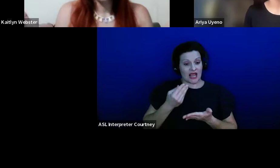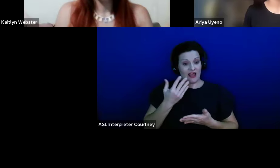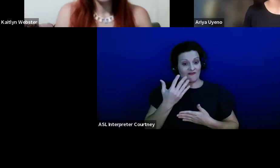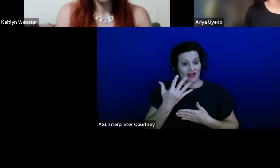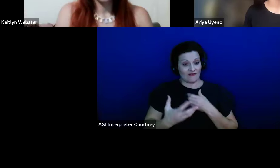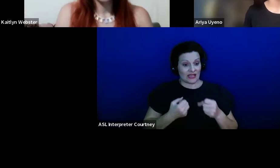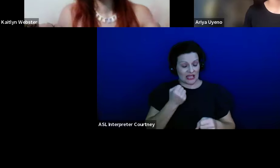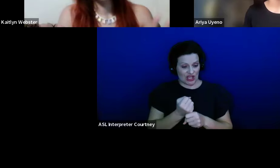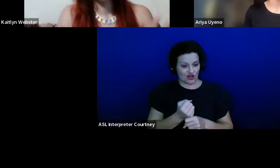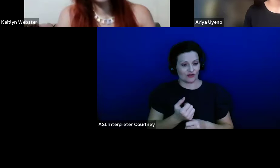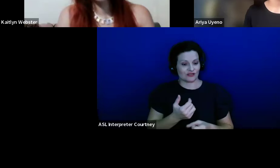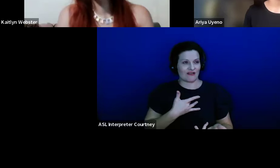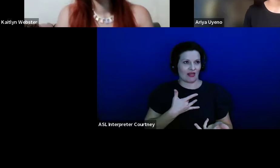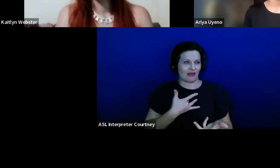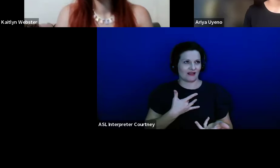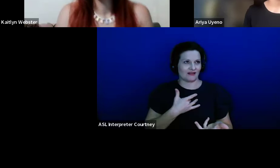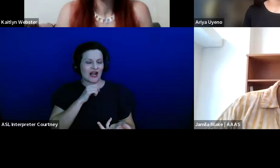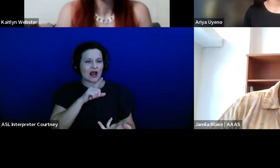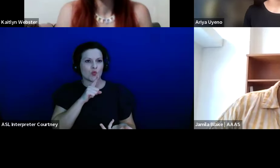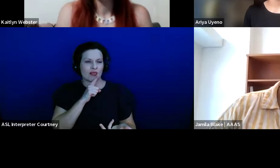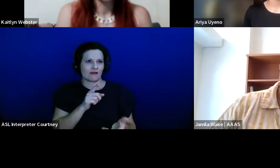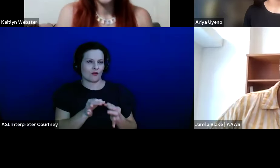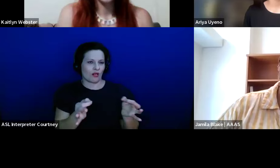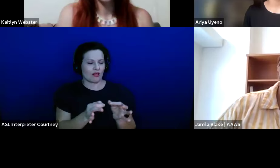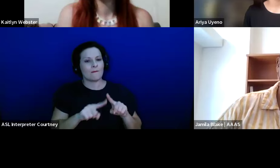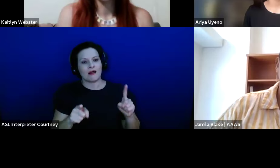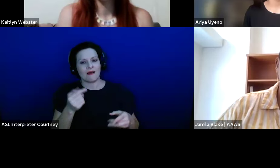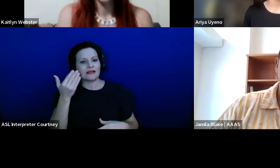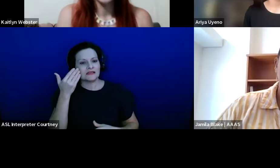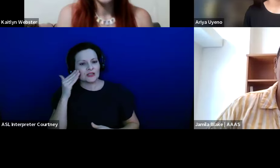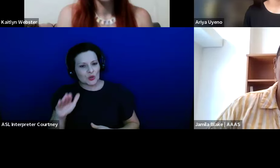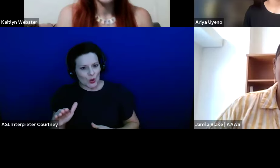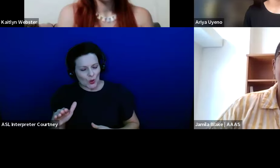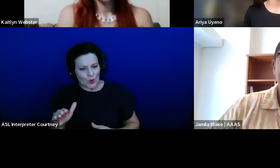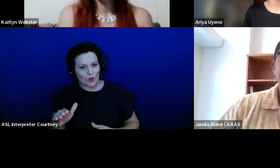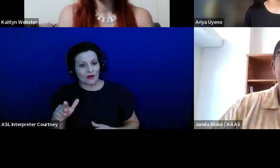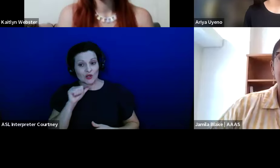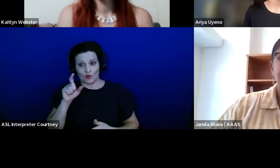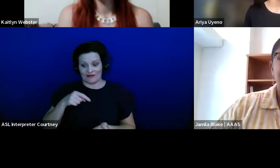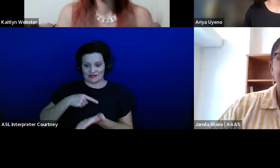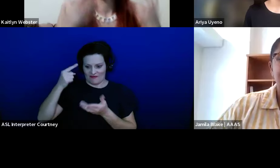not that it was waste but I just didn't know you don't have to pay for this and that changed